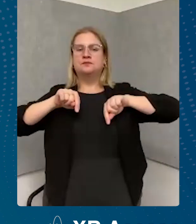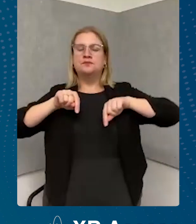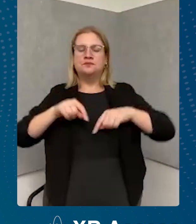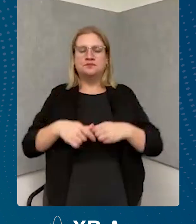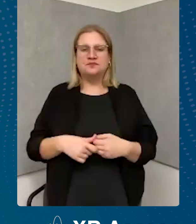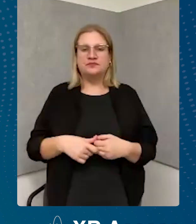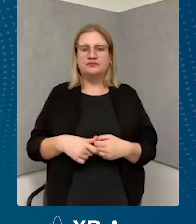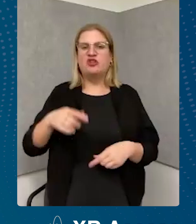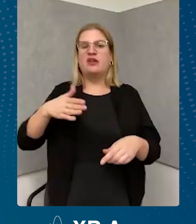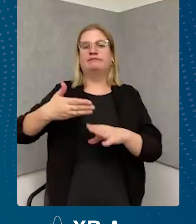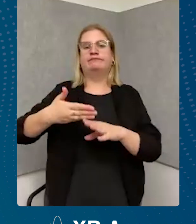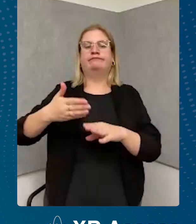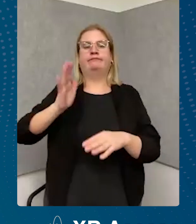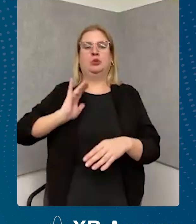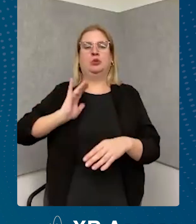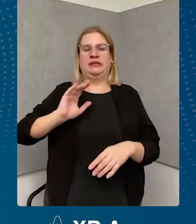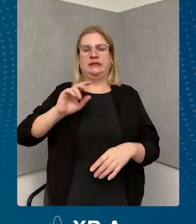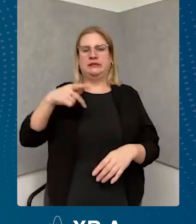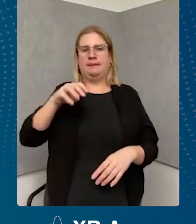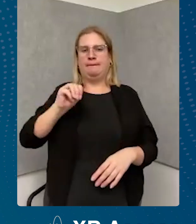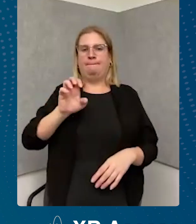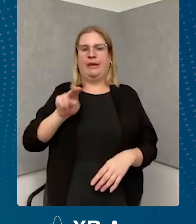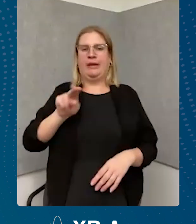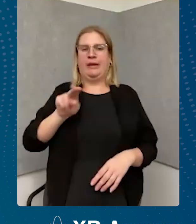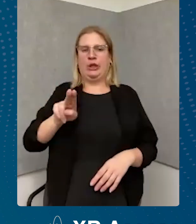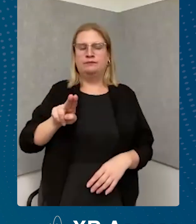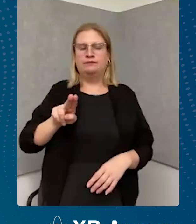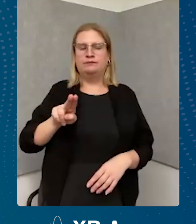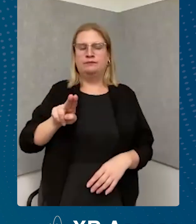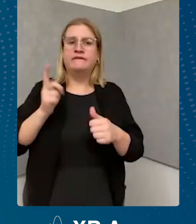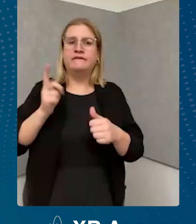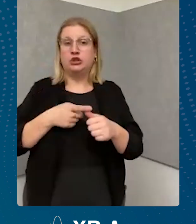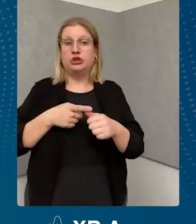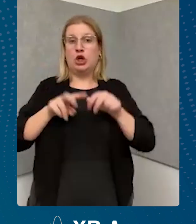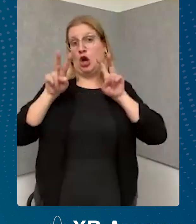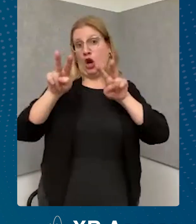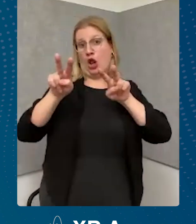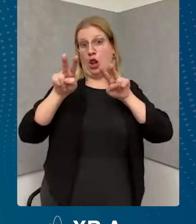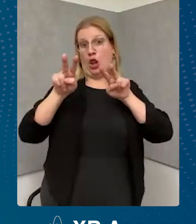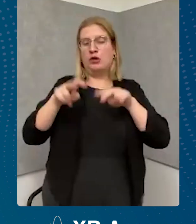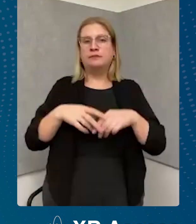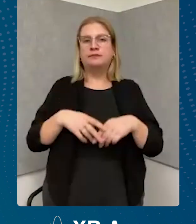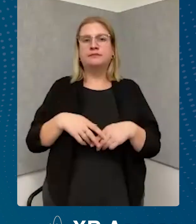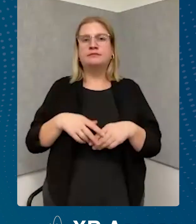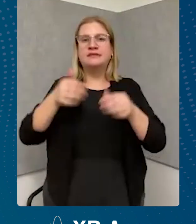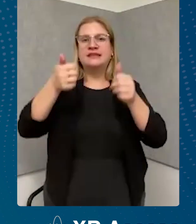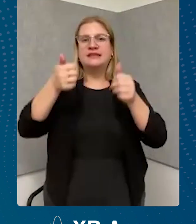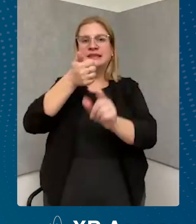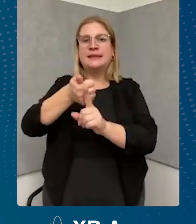So first, we'll look at our look feature. As you can see, the user can either look up or down.